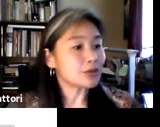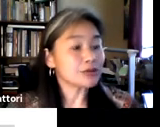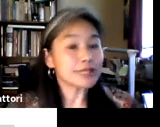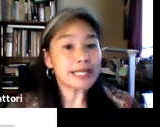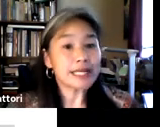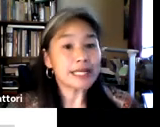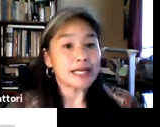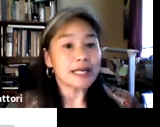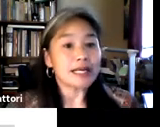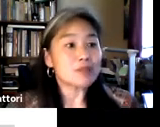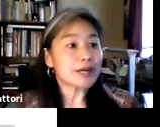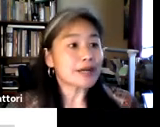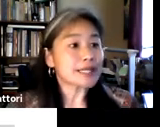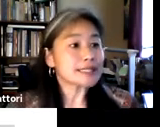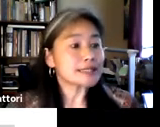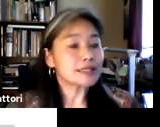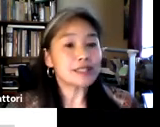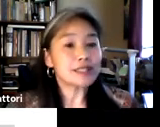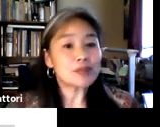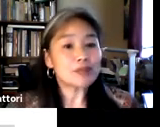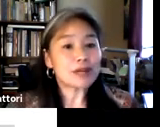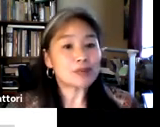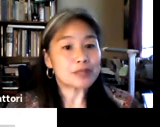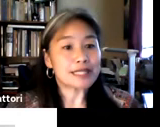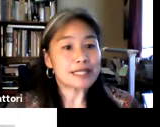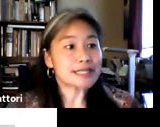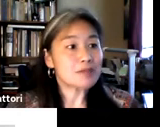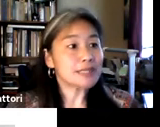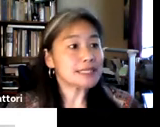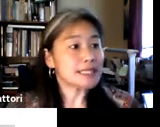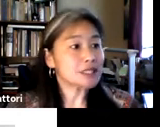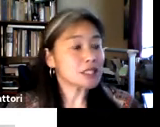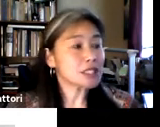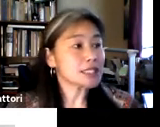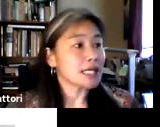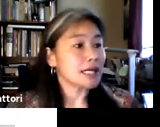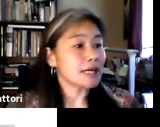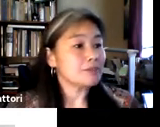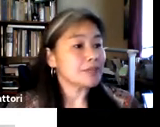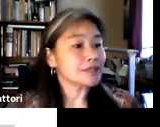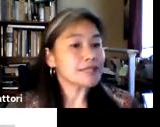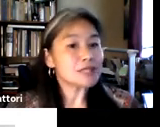only shop so it was a merchant family. Her job in that family